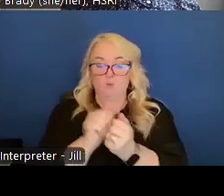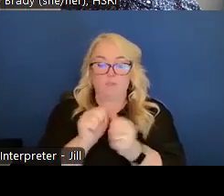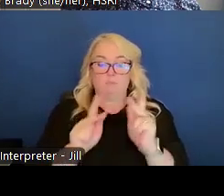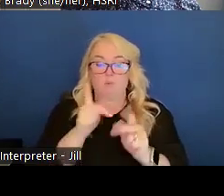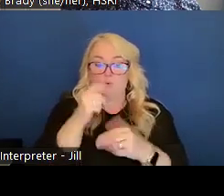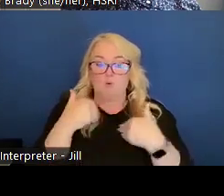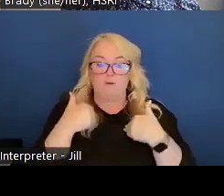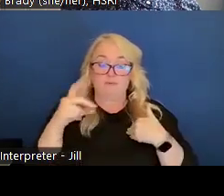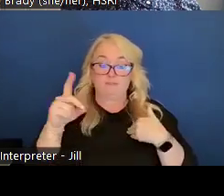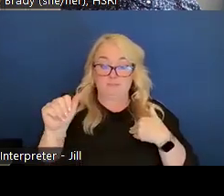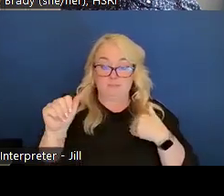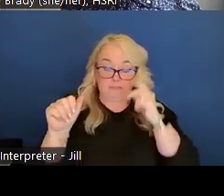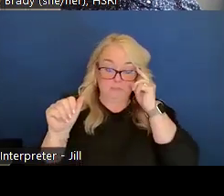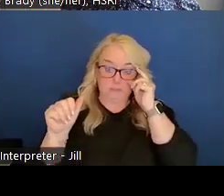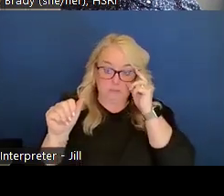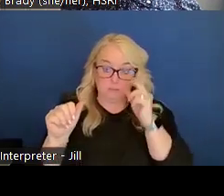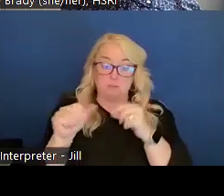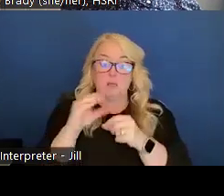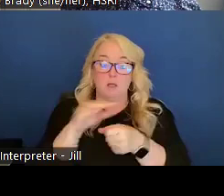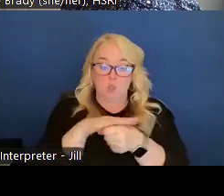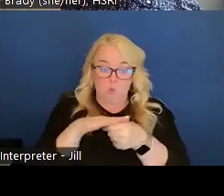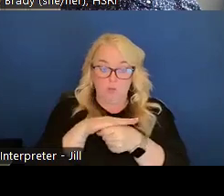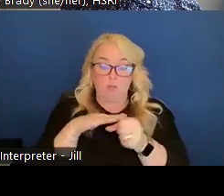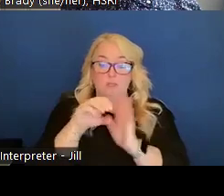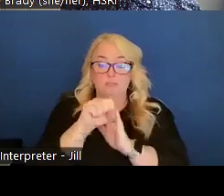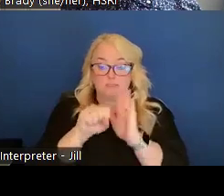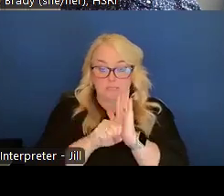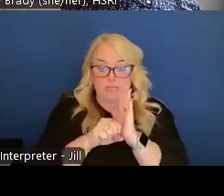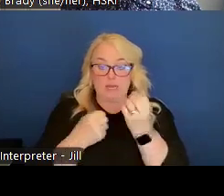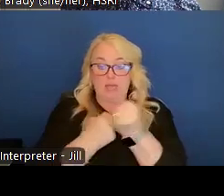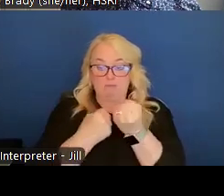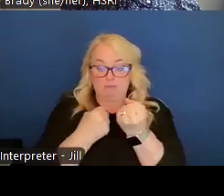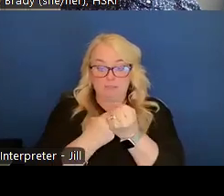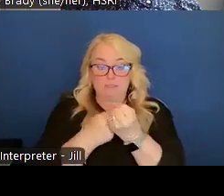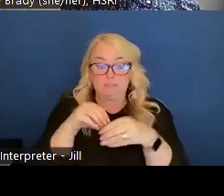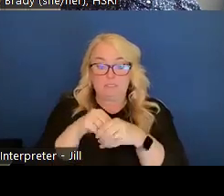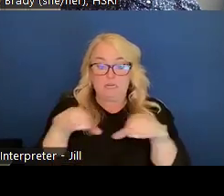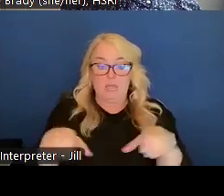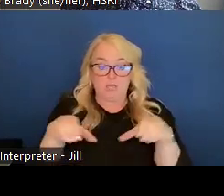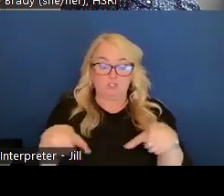well as Local and State Advocacy and Action Coalitions, and